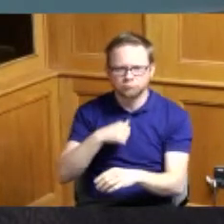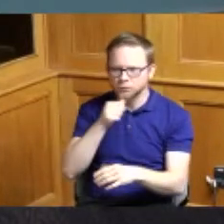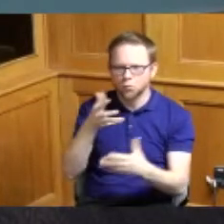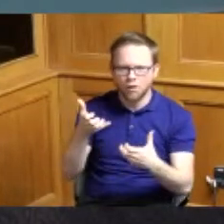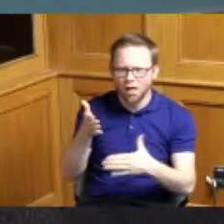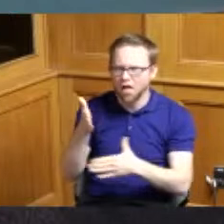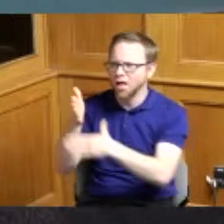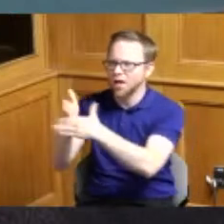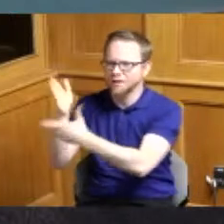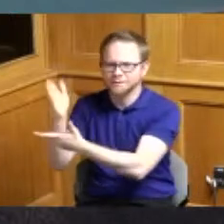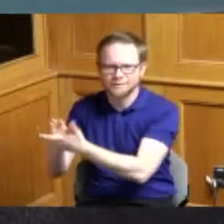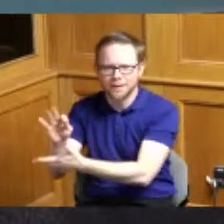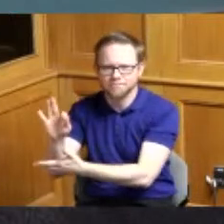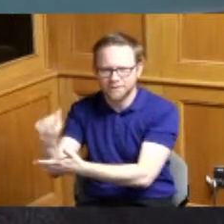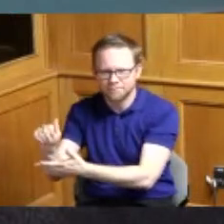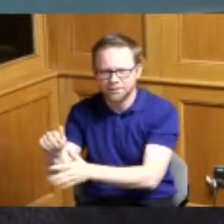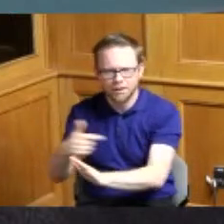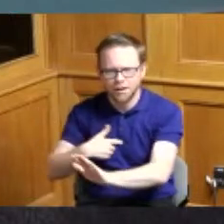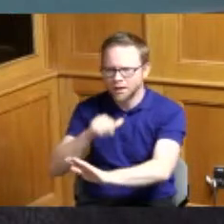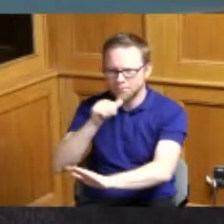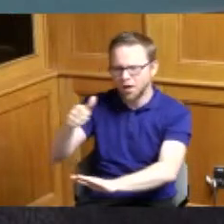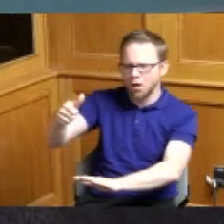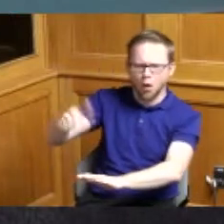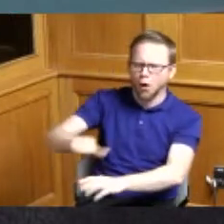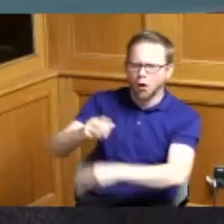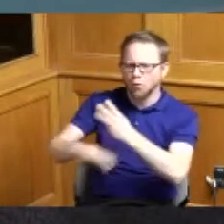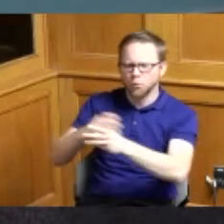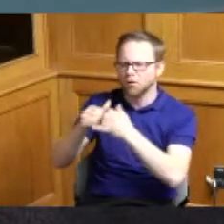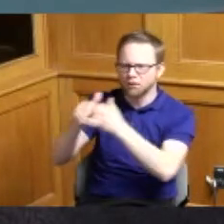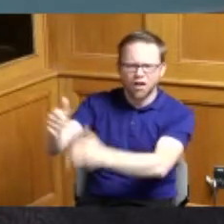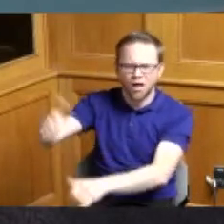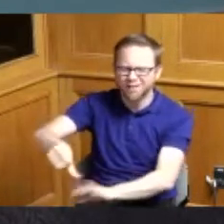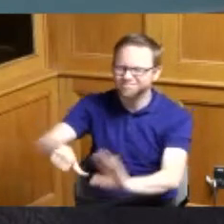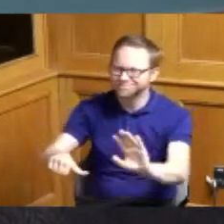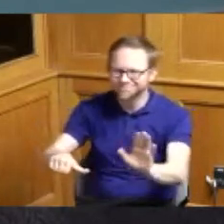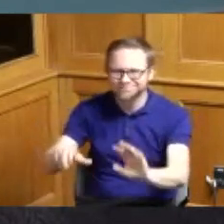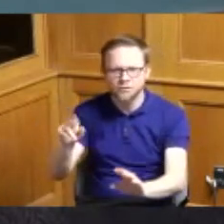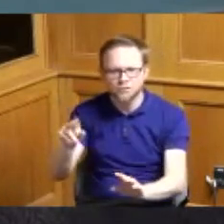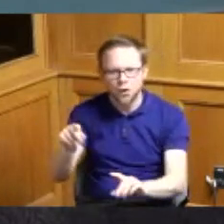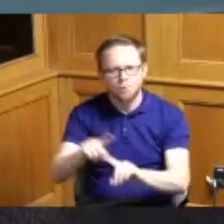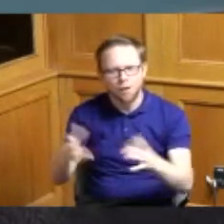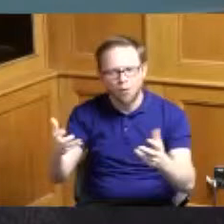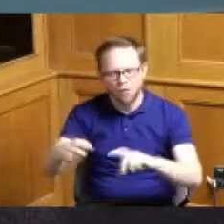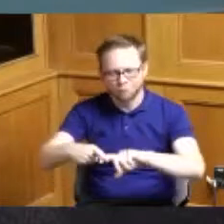to stop the World Cup I'm not stopping it but I would like us I would like to take a pause myself